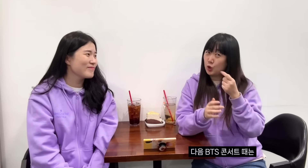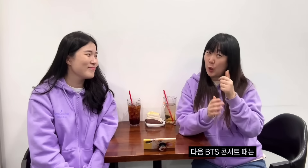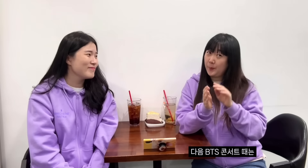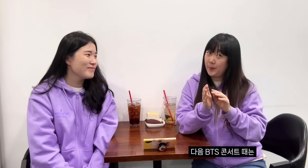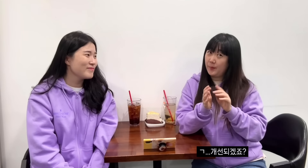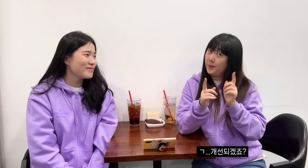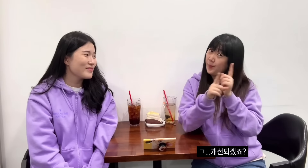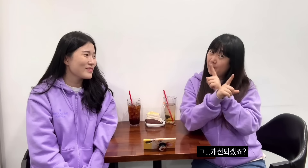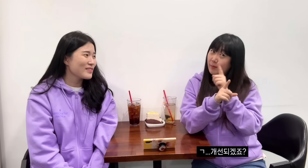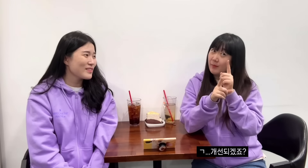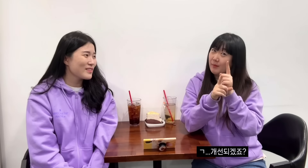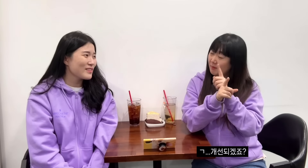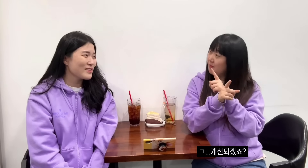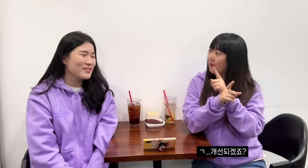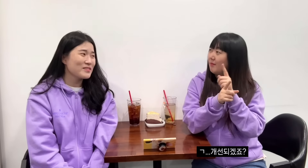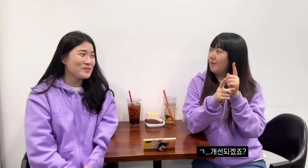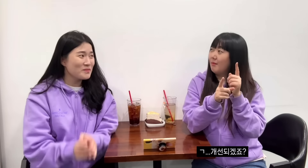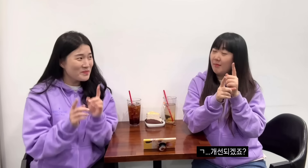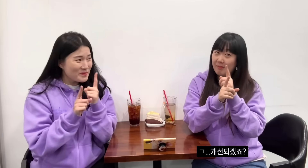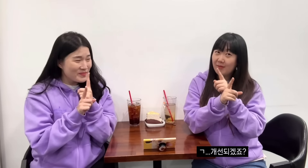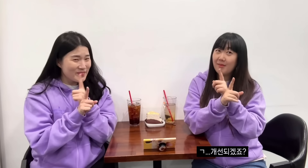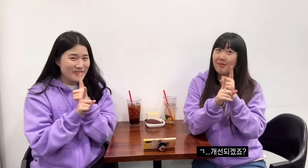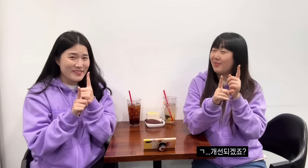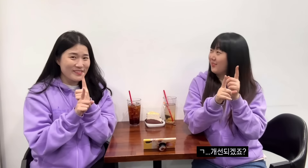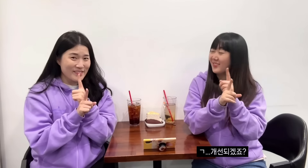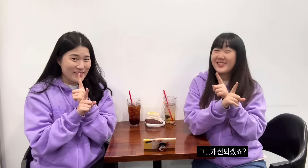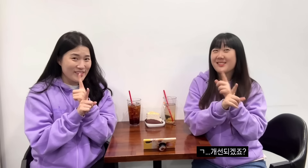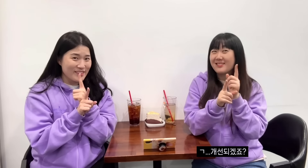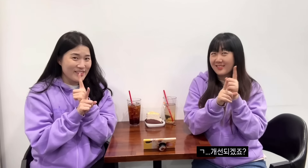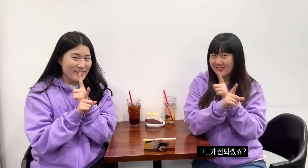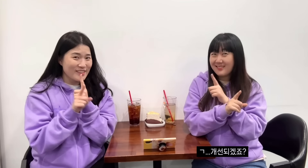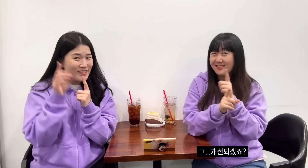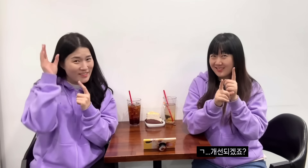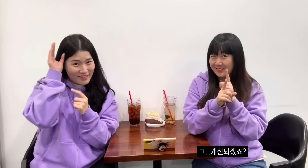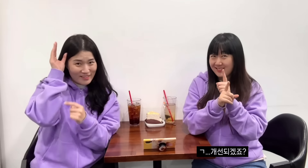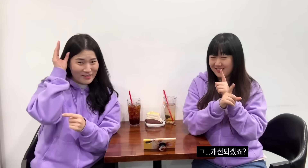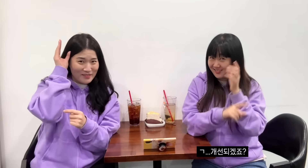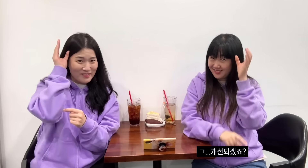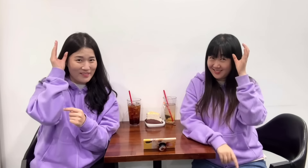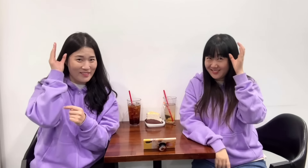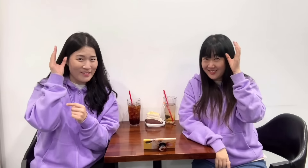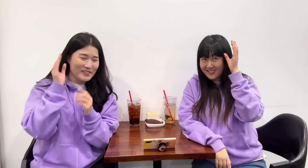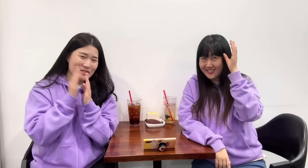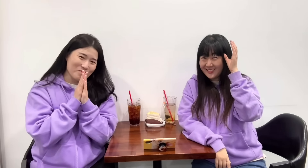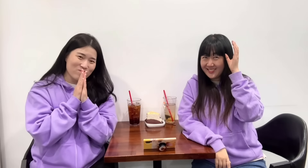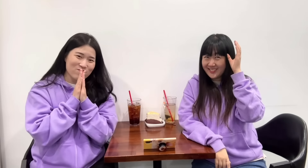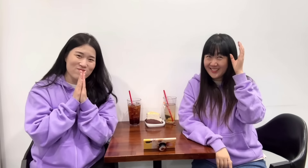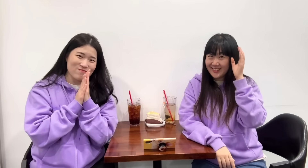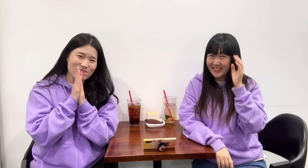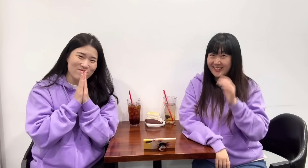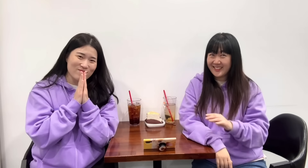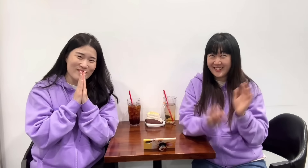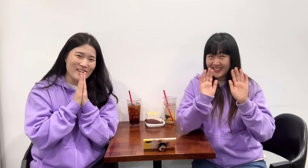a... Will it improve?